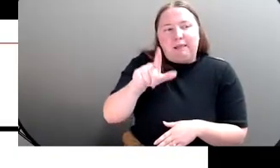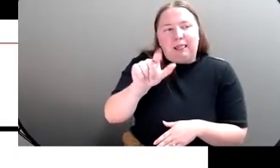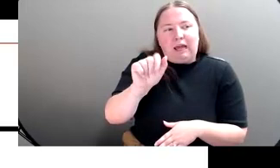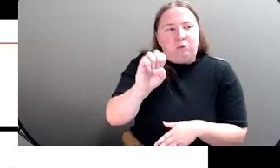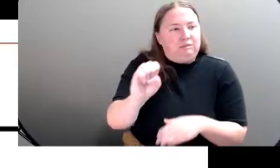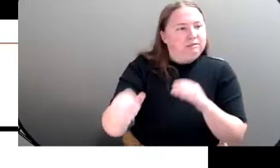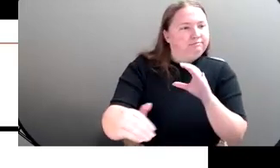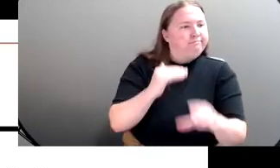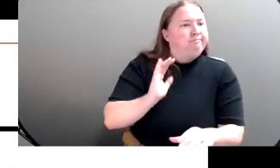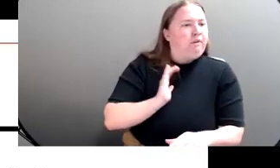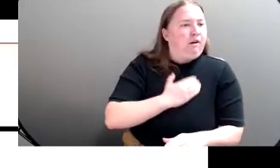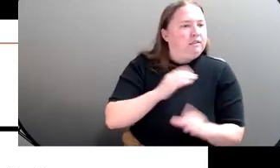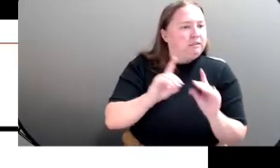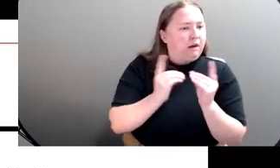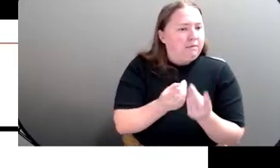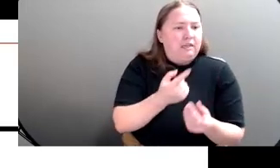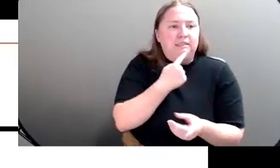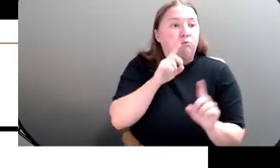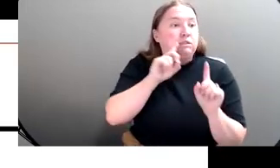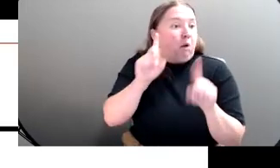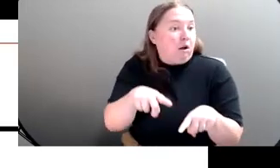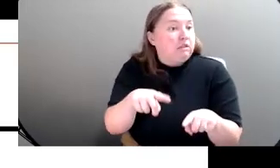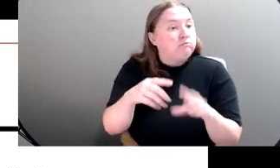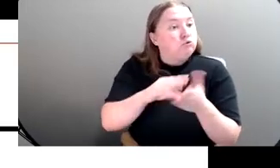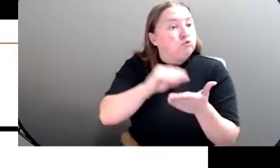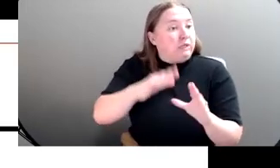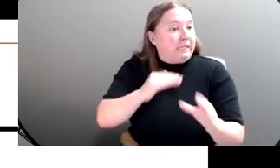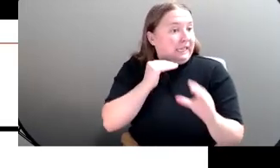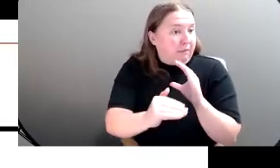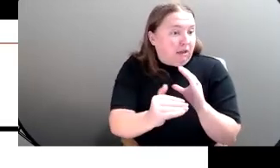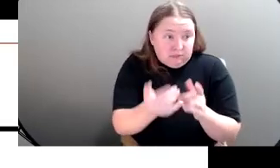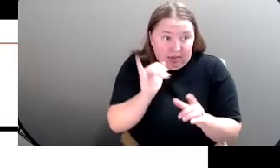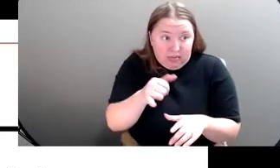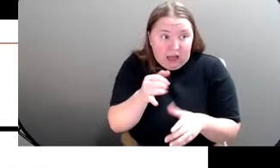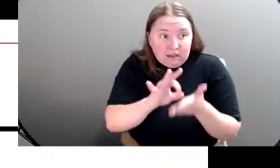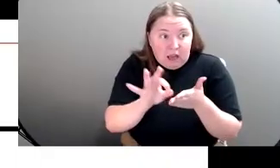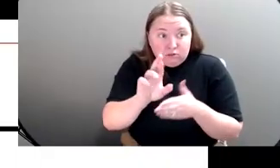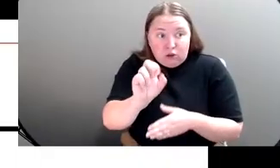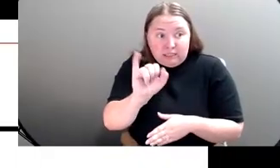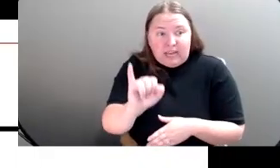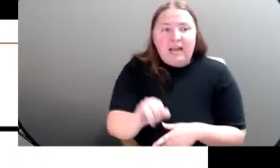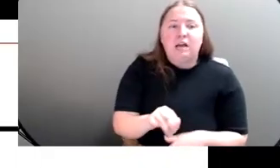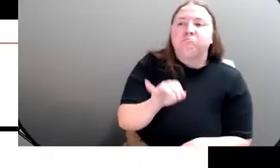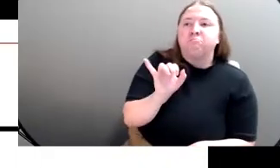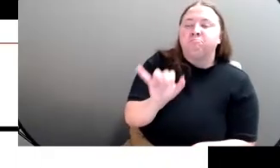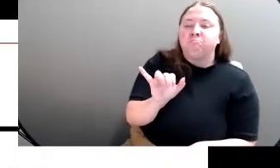and on there it said, responding back to student emails, is that considered RSI? Sure. Okay. So yeah.